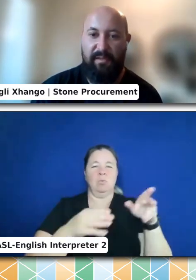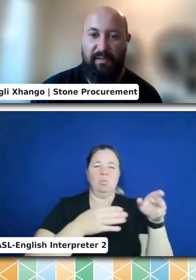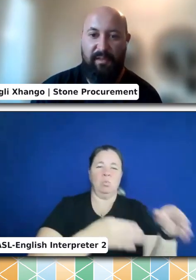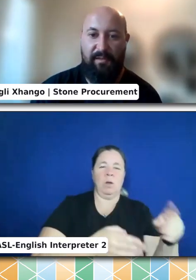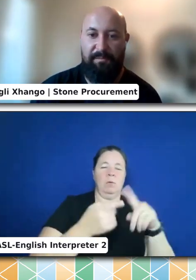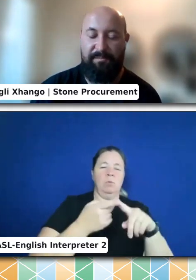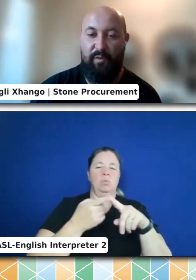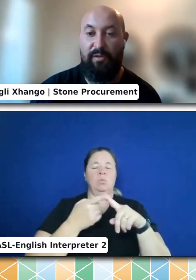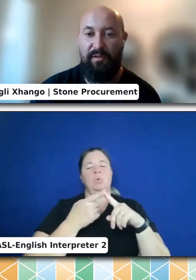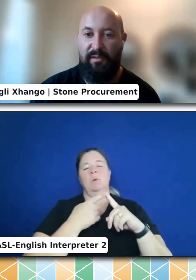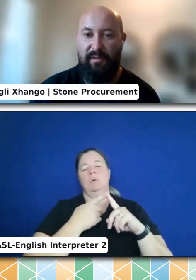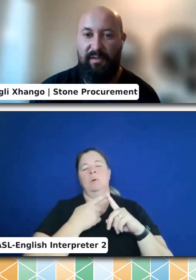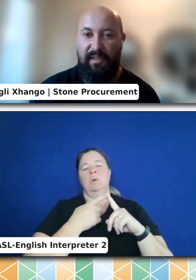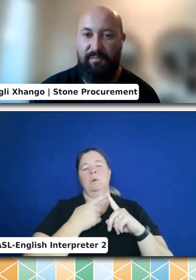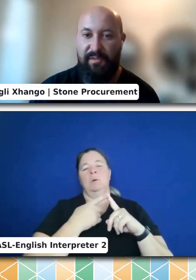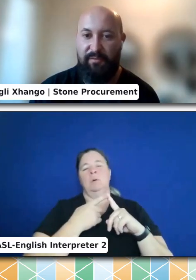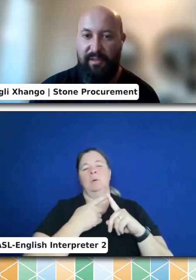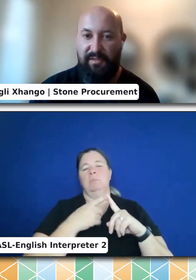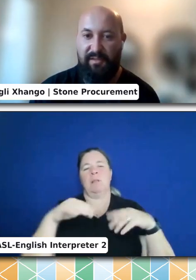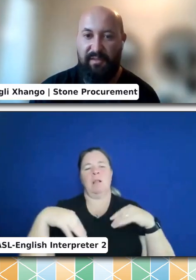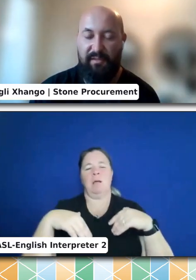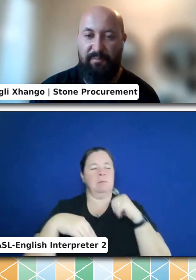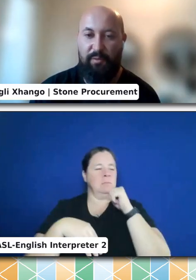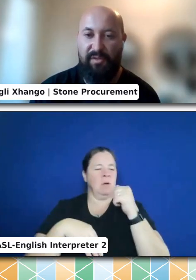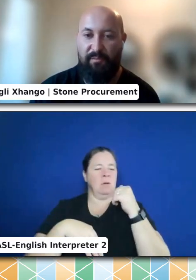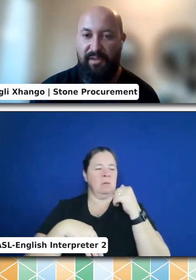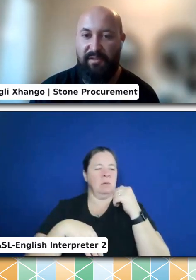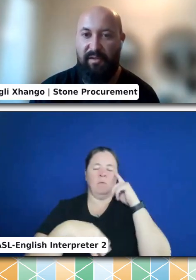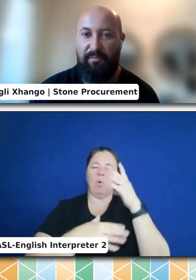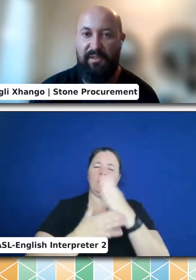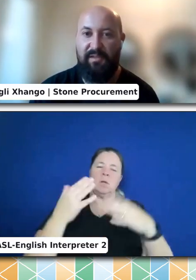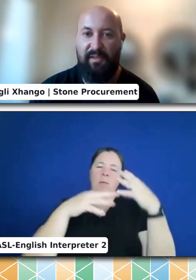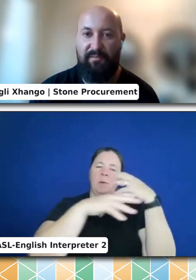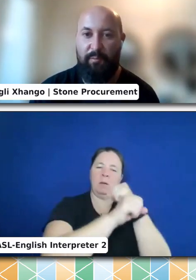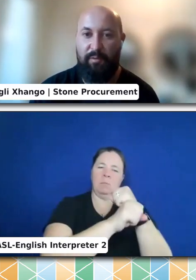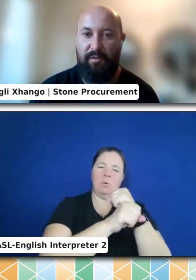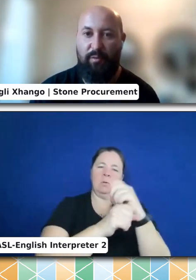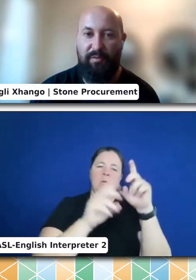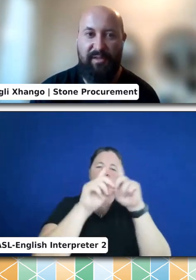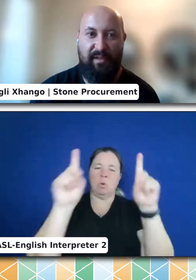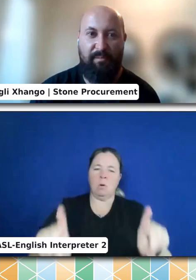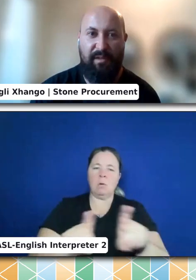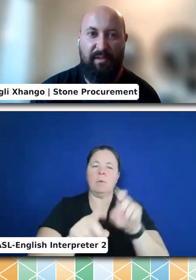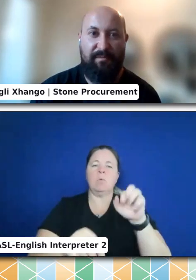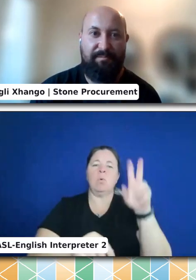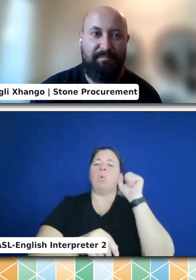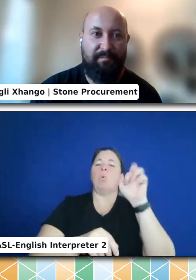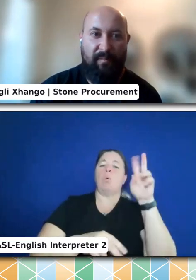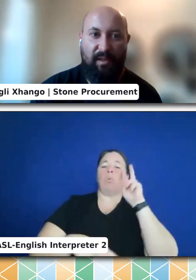Um, or that it hasn't been the greatest, uh, for summarizing documents and for overseeing them.